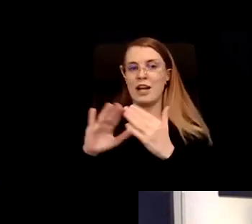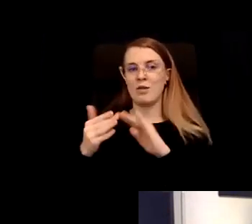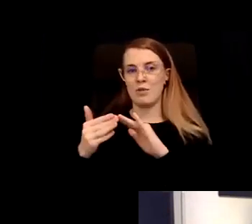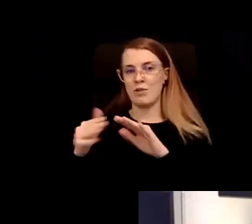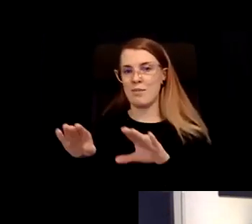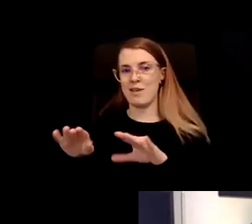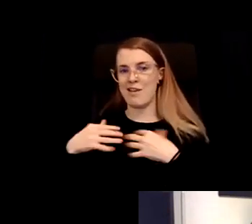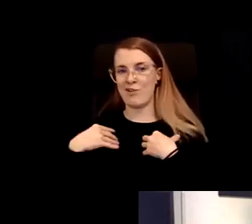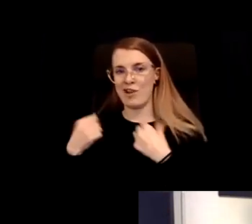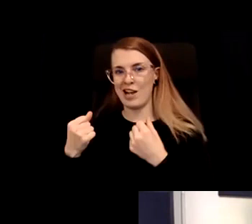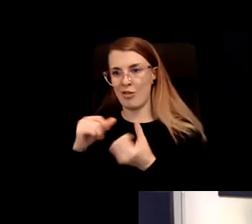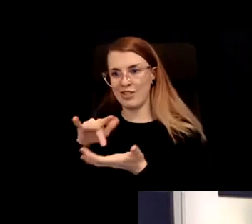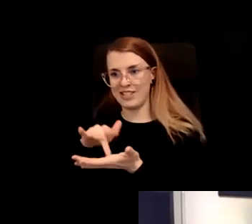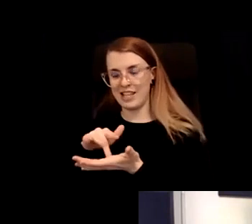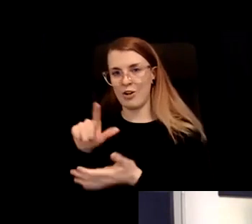center in 2016.